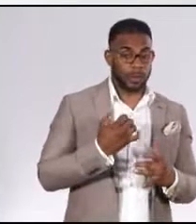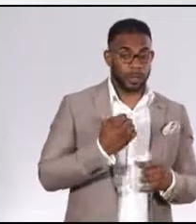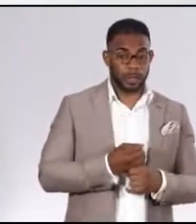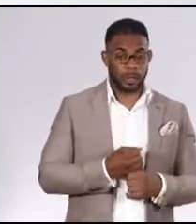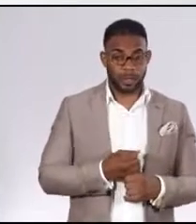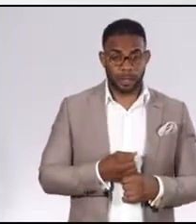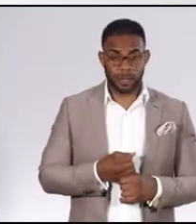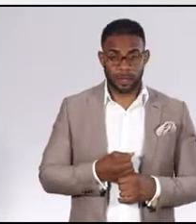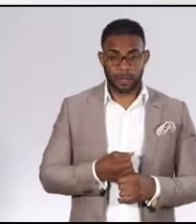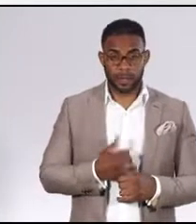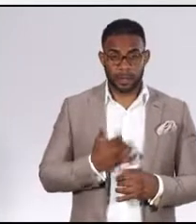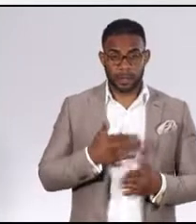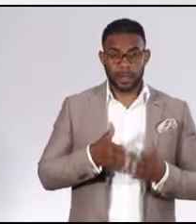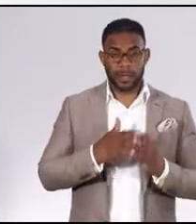We're gonna be asking you not only about